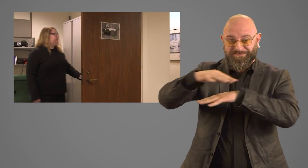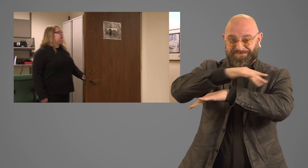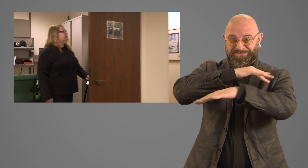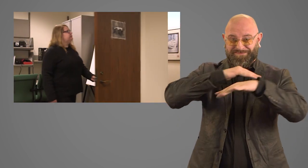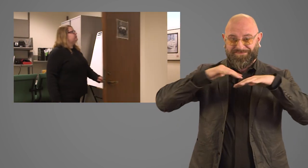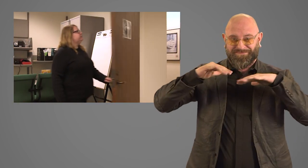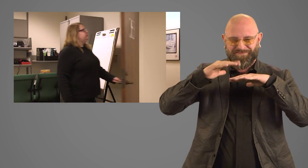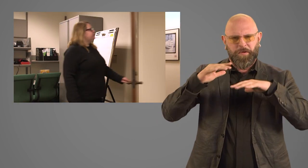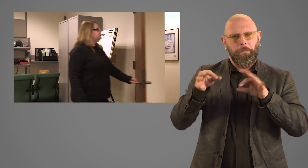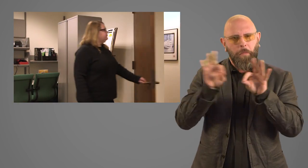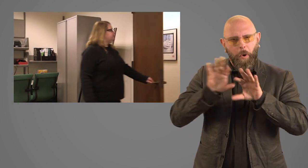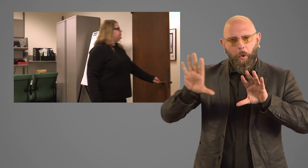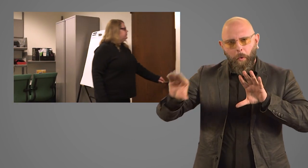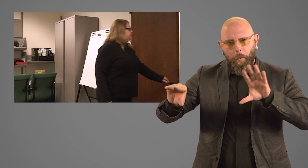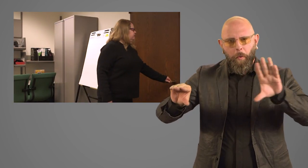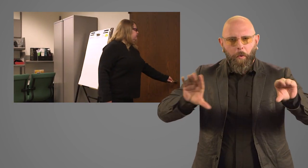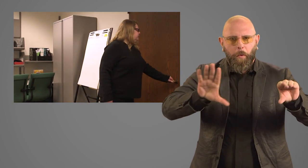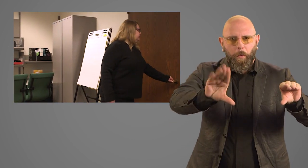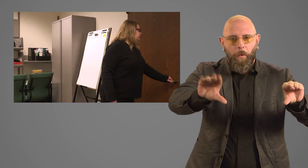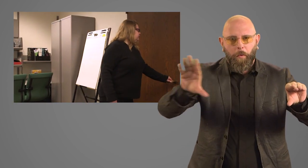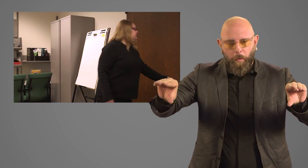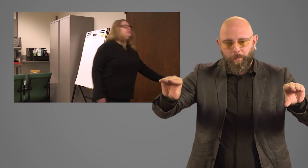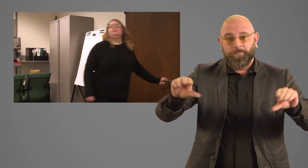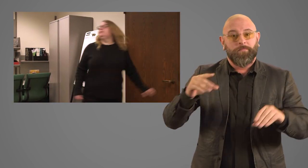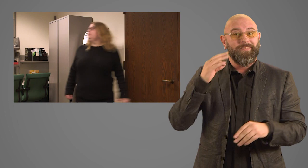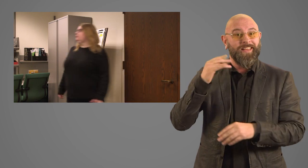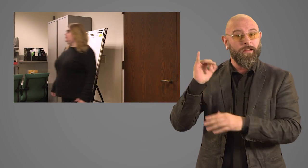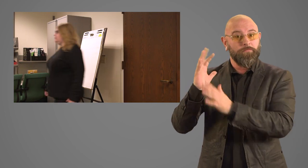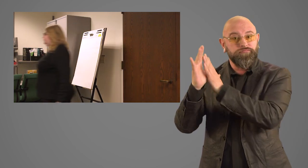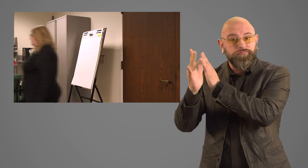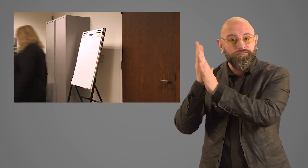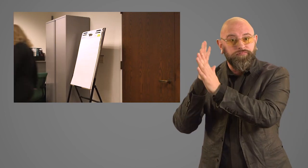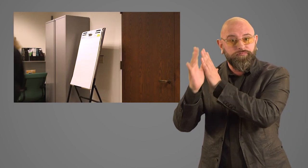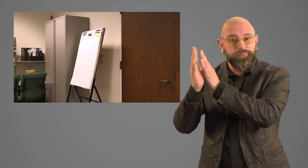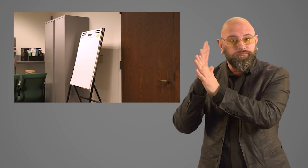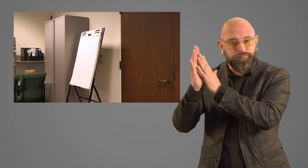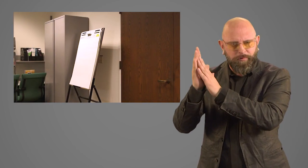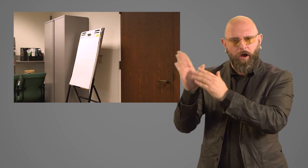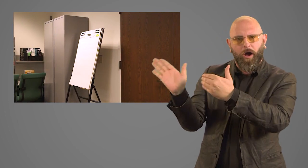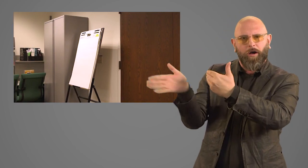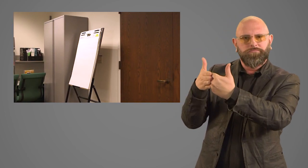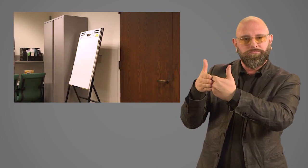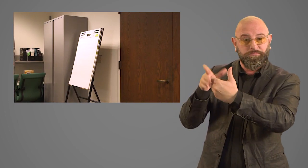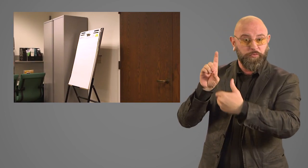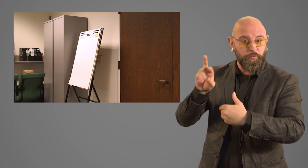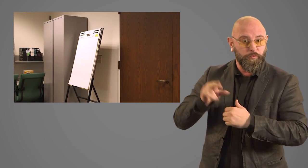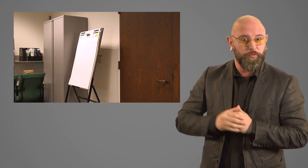Eliminate background noise as much as possible. Close the door.